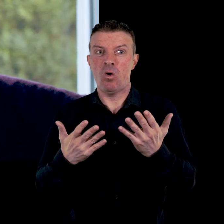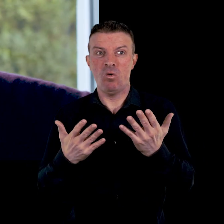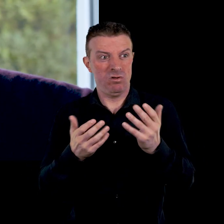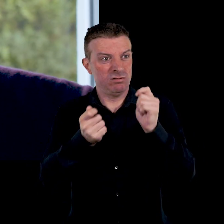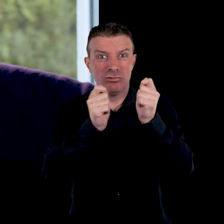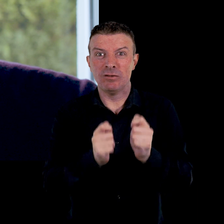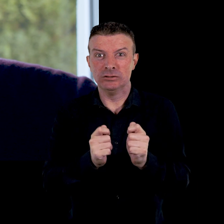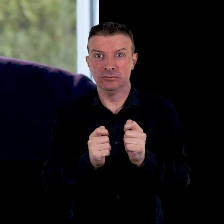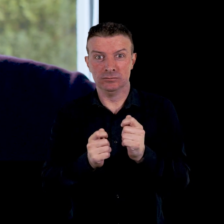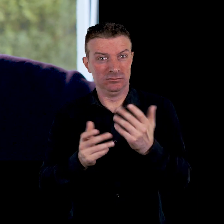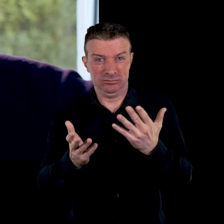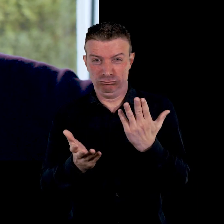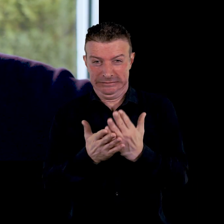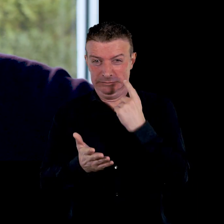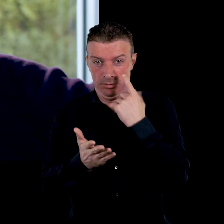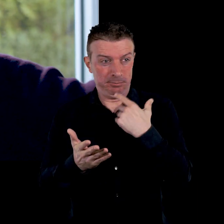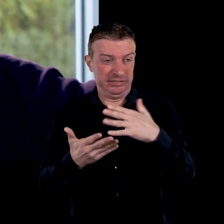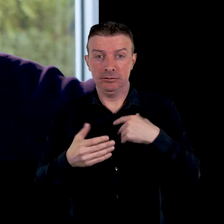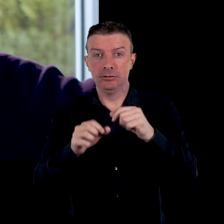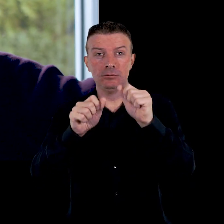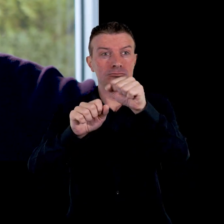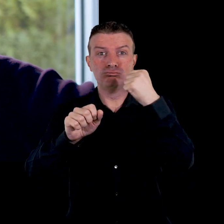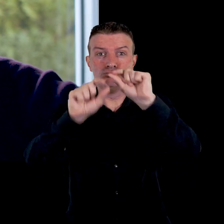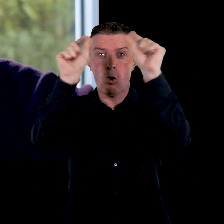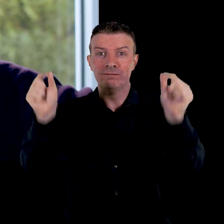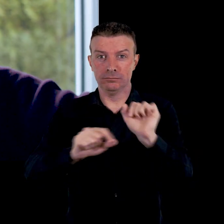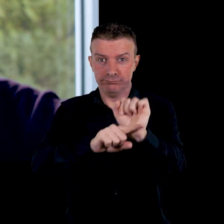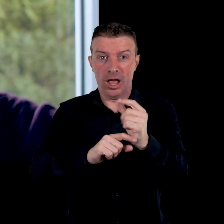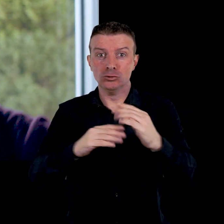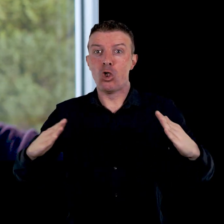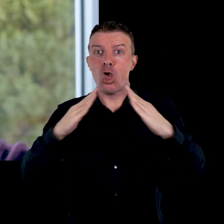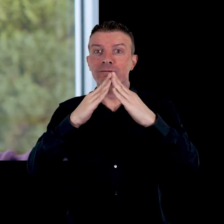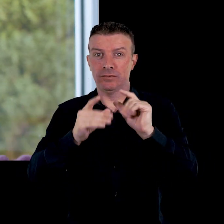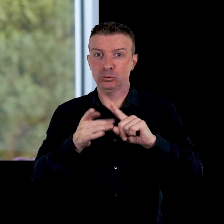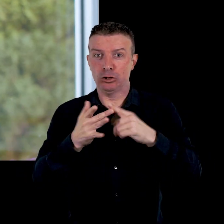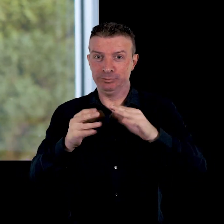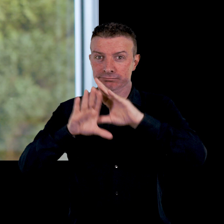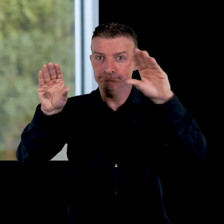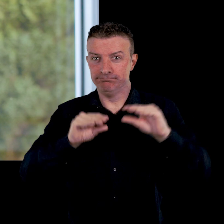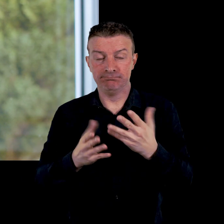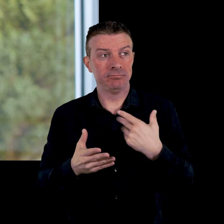So signs of retrofit in our house, we've done a bit of draught-proofing. We've topped up our loft insulation.